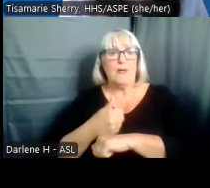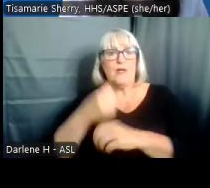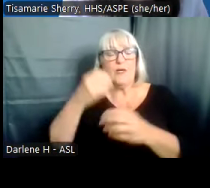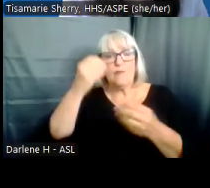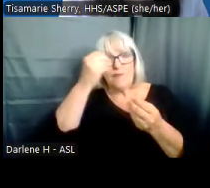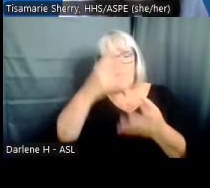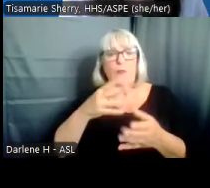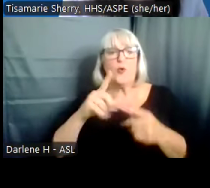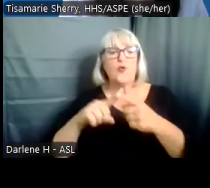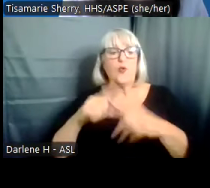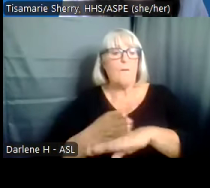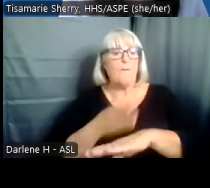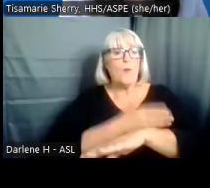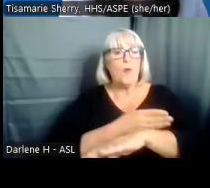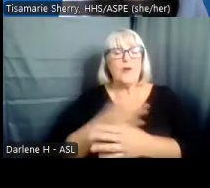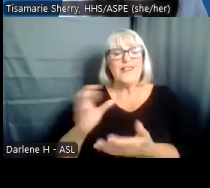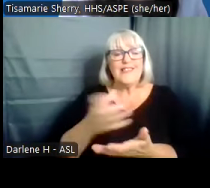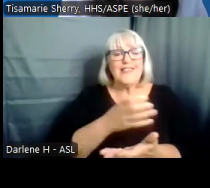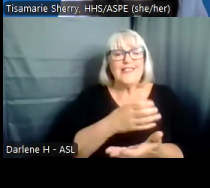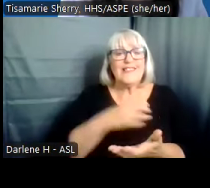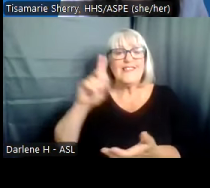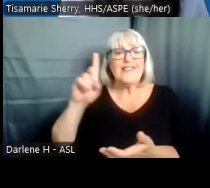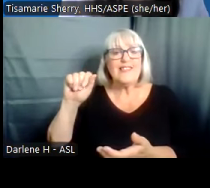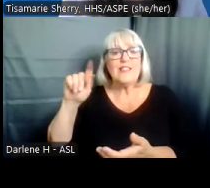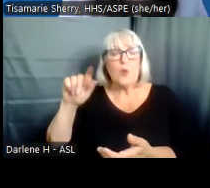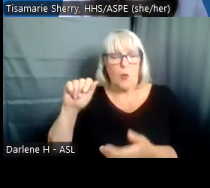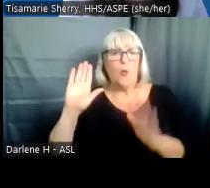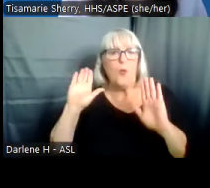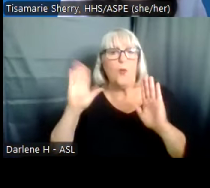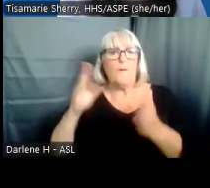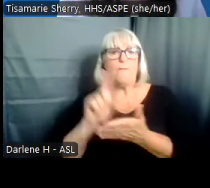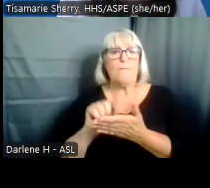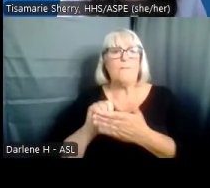collection on the workforce will be published on ACL's Direct Care Workforce Strategy